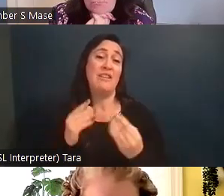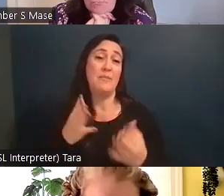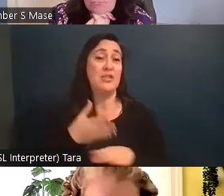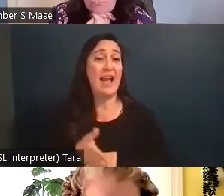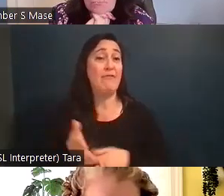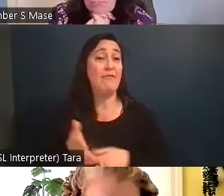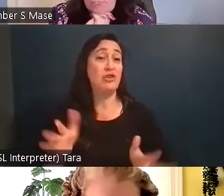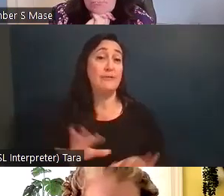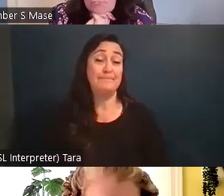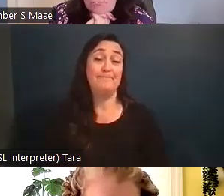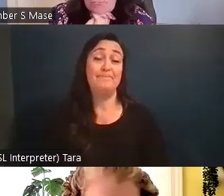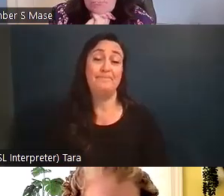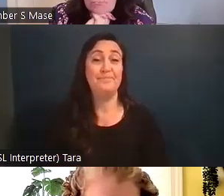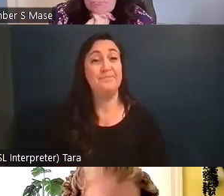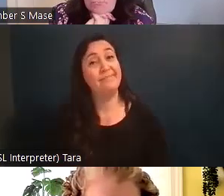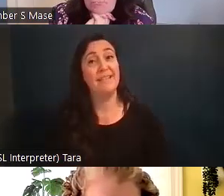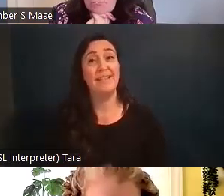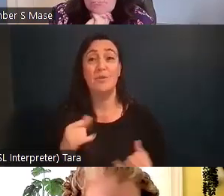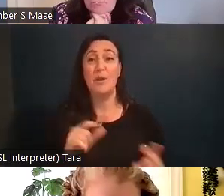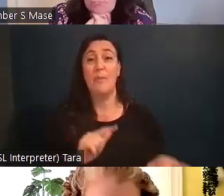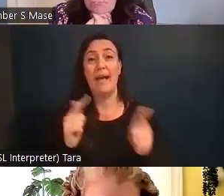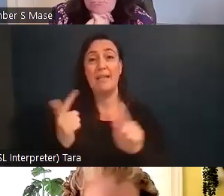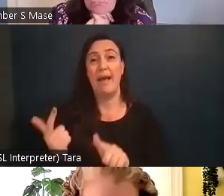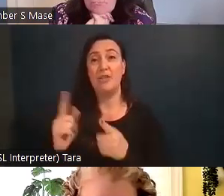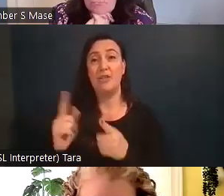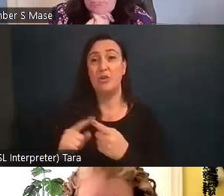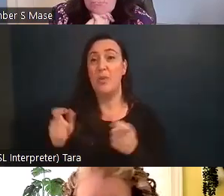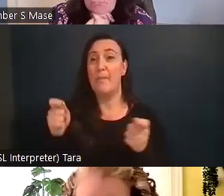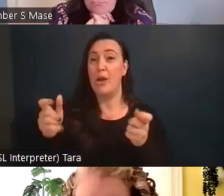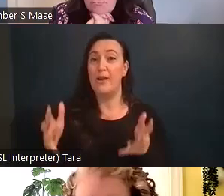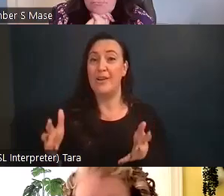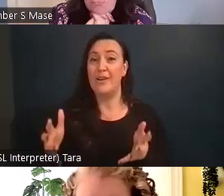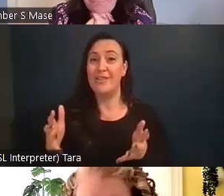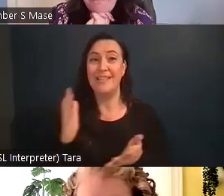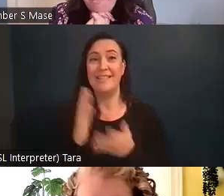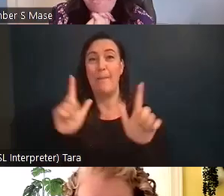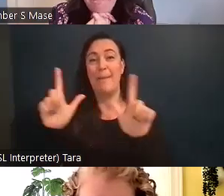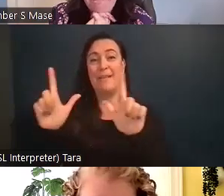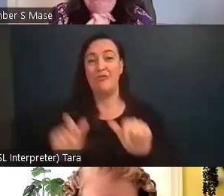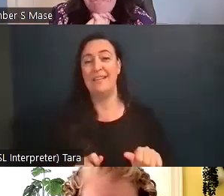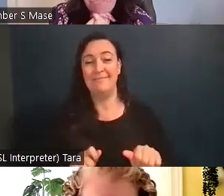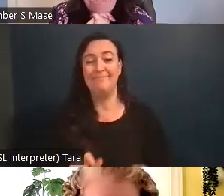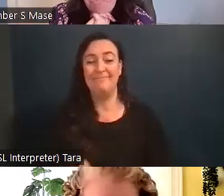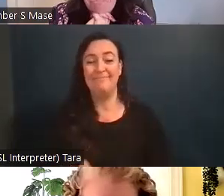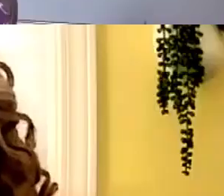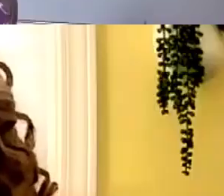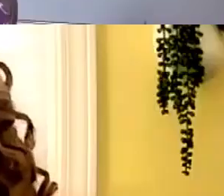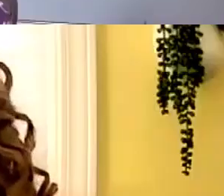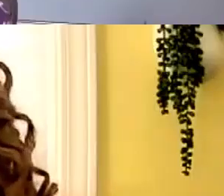So with that, I will pass it back to our moderators and stop sharing my screen. All right.